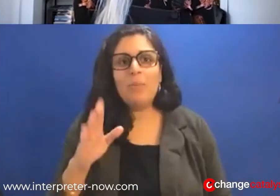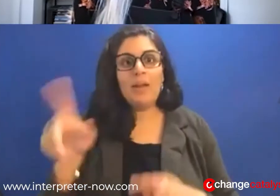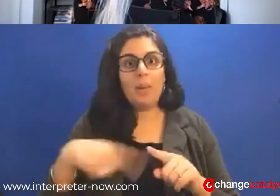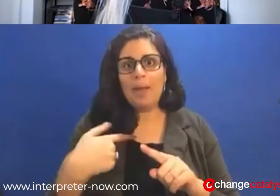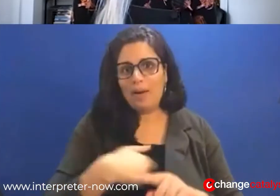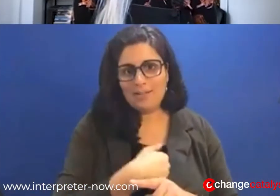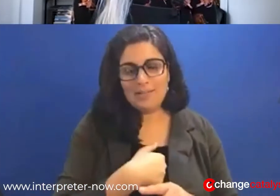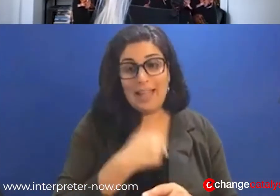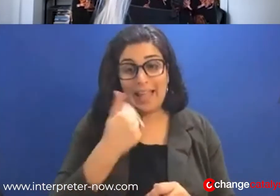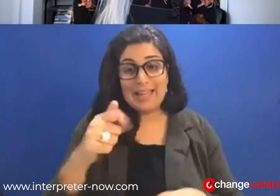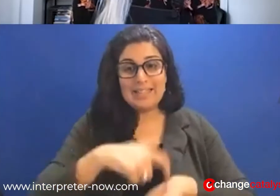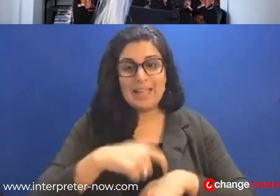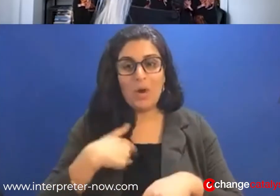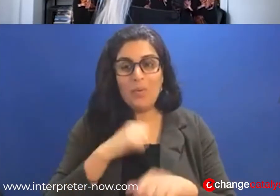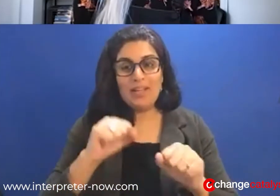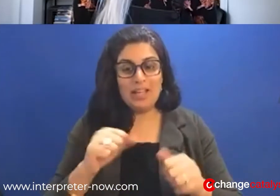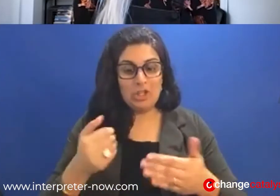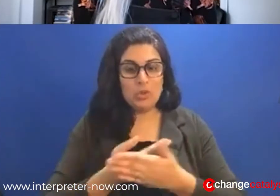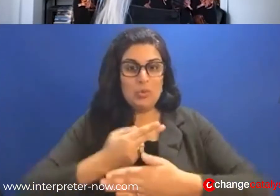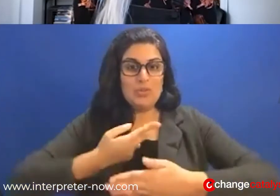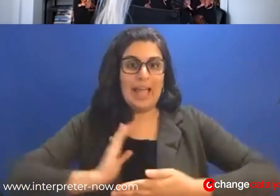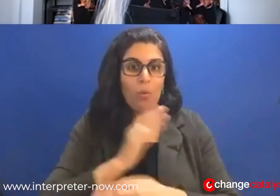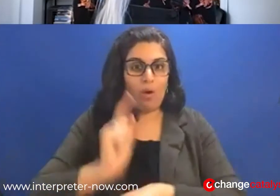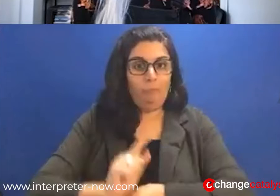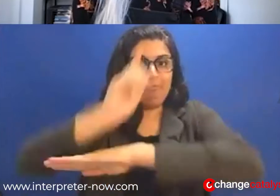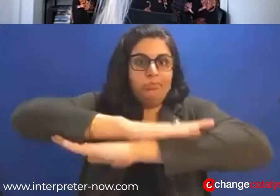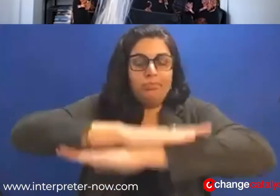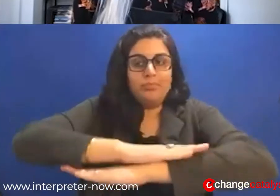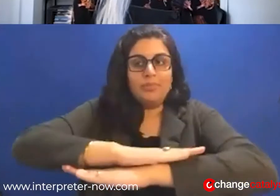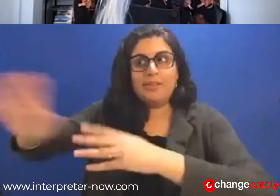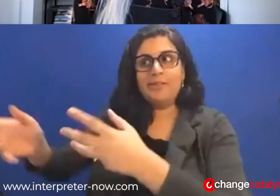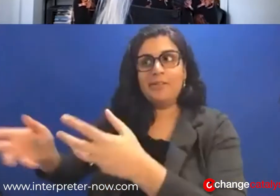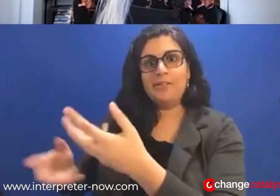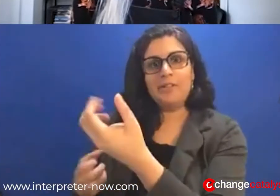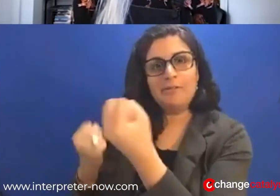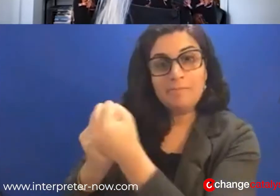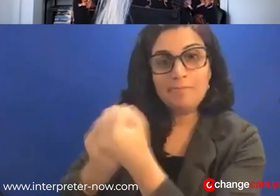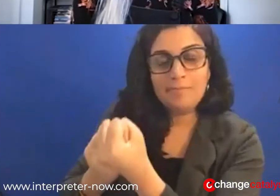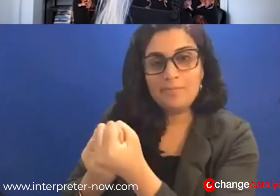Whenever we can use our platforms to lift up OwnTrail and the people on it, that's amazing.